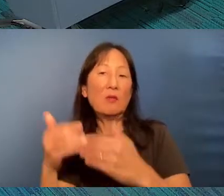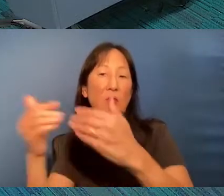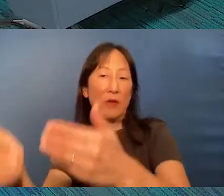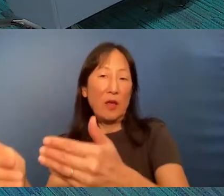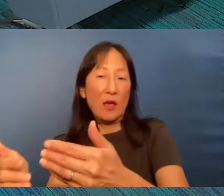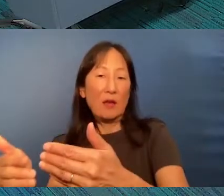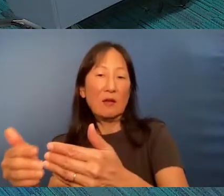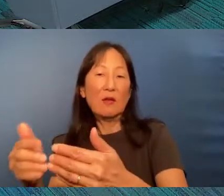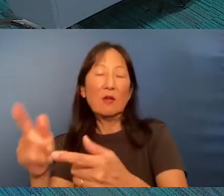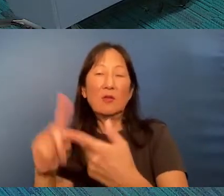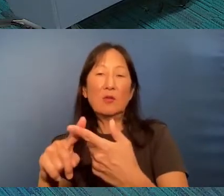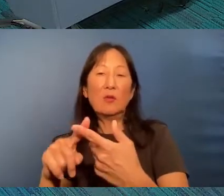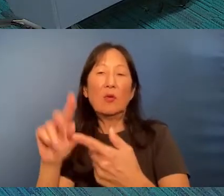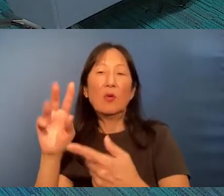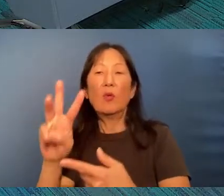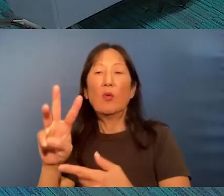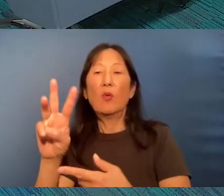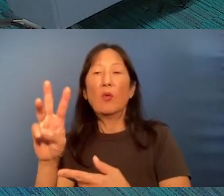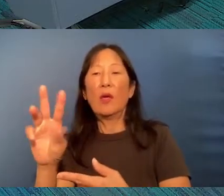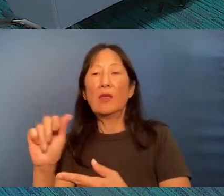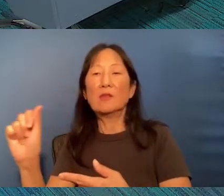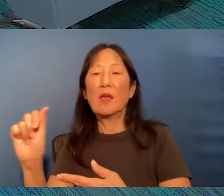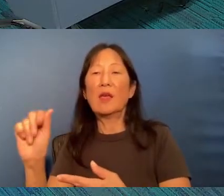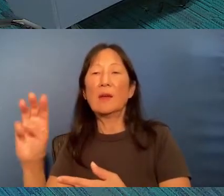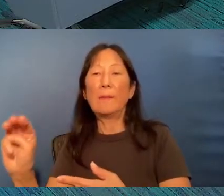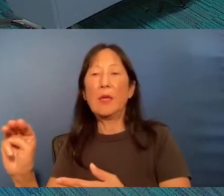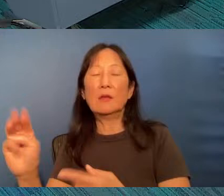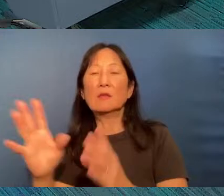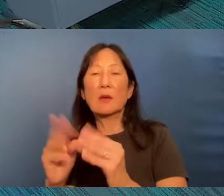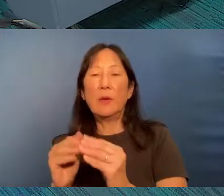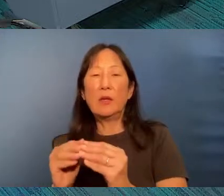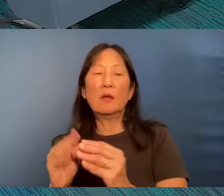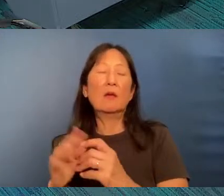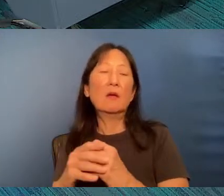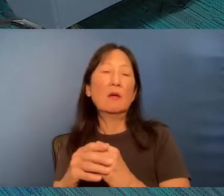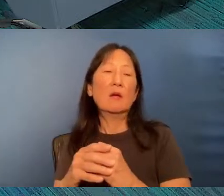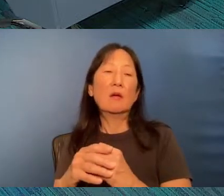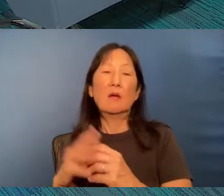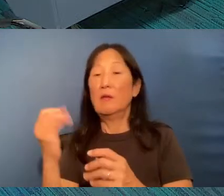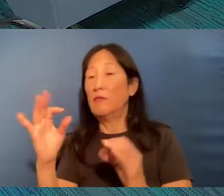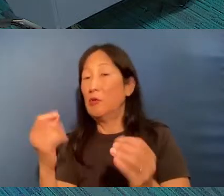to the Ways and Means Committee. Committee. There's no discussion. Vice chair for the Vote.